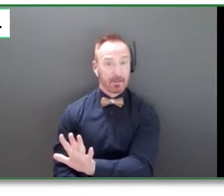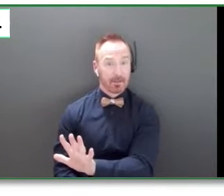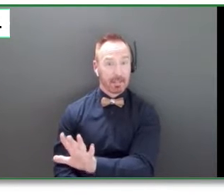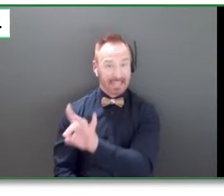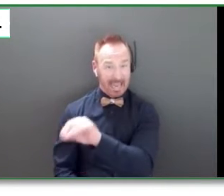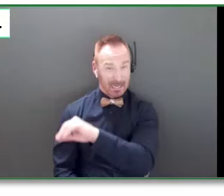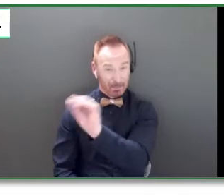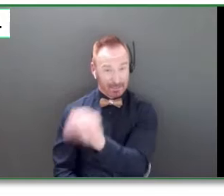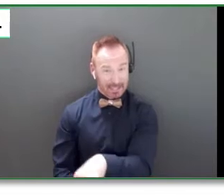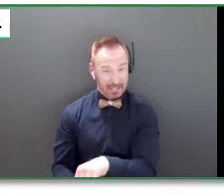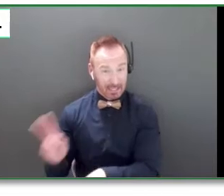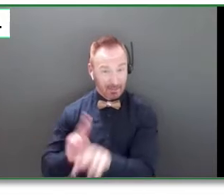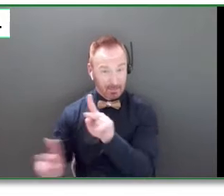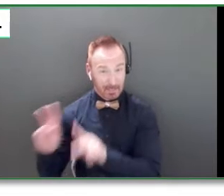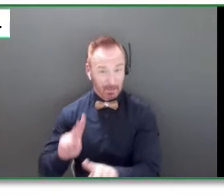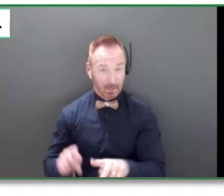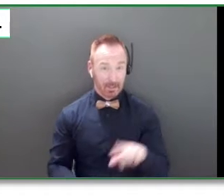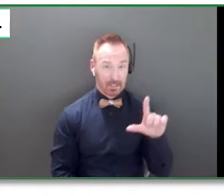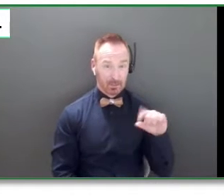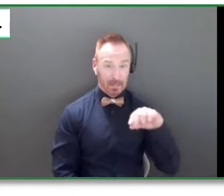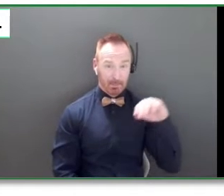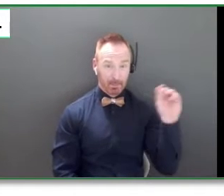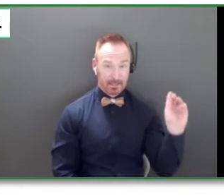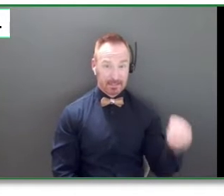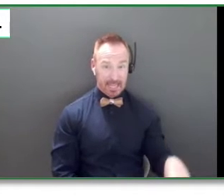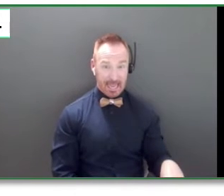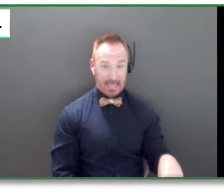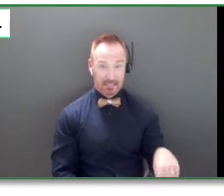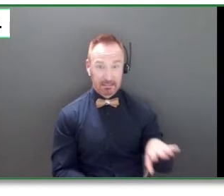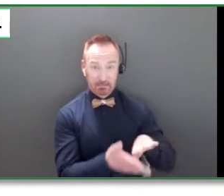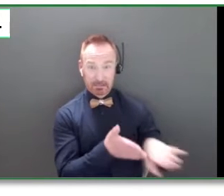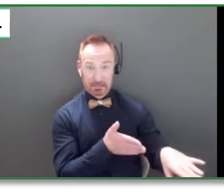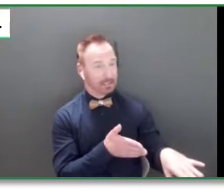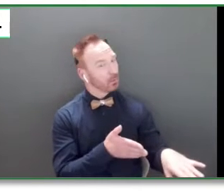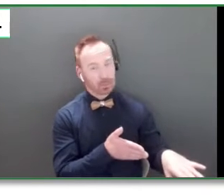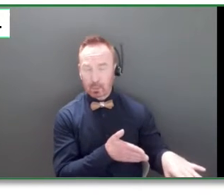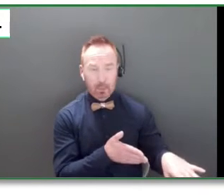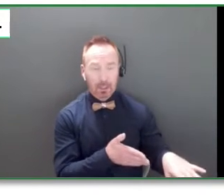our park system just like a wheel